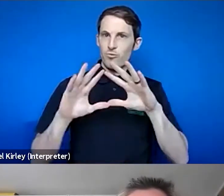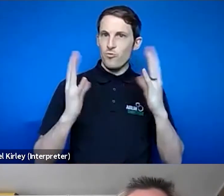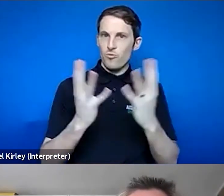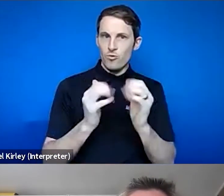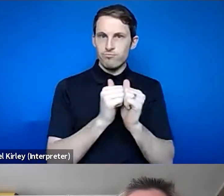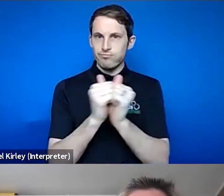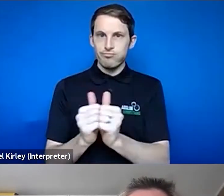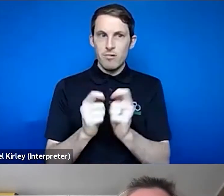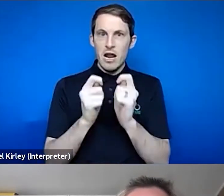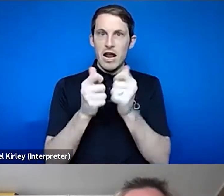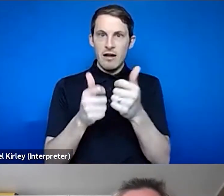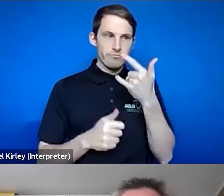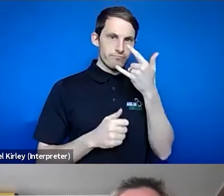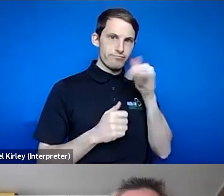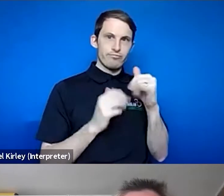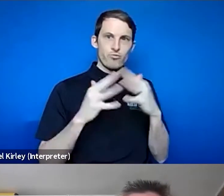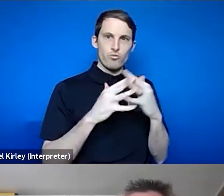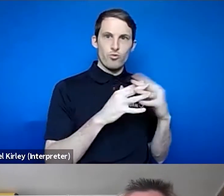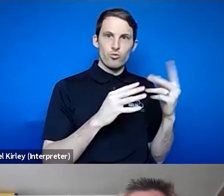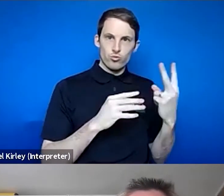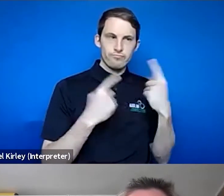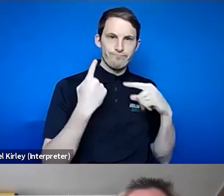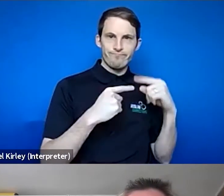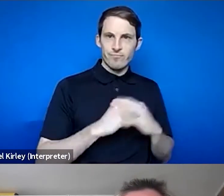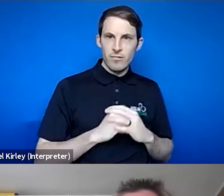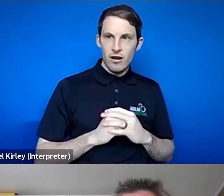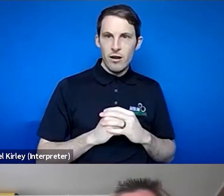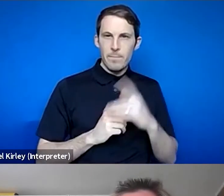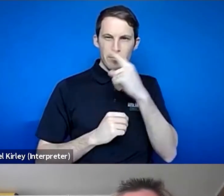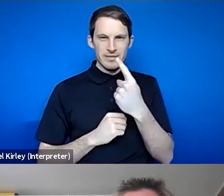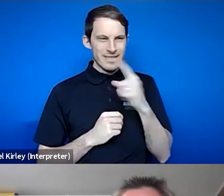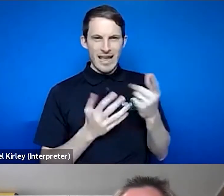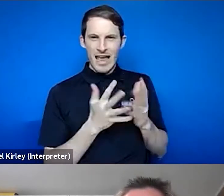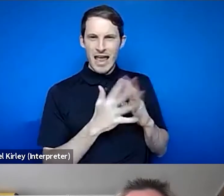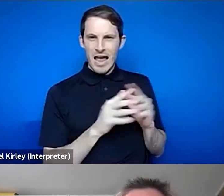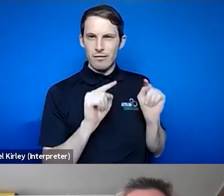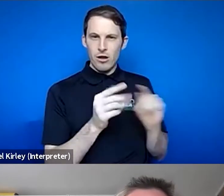of the Holocaust. People who said, "How did this happen?" and "never again". We must protect